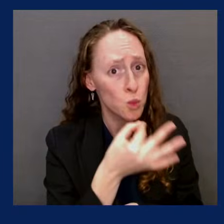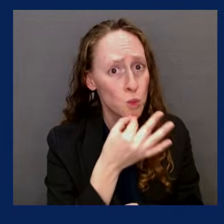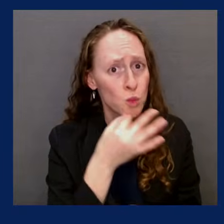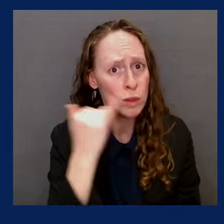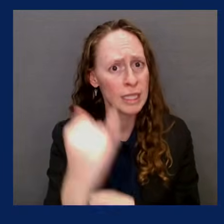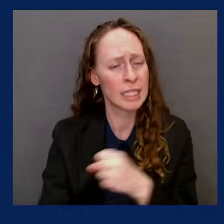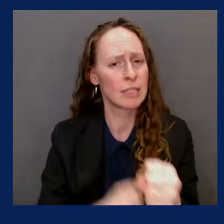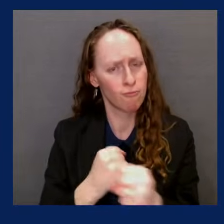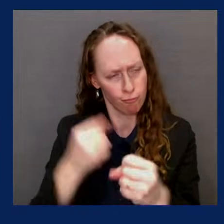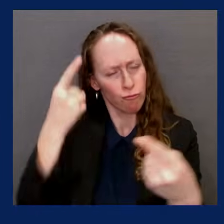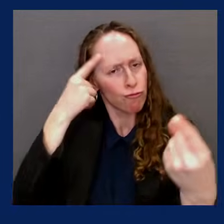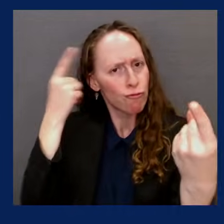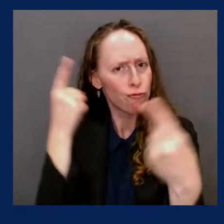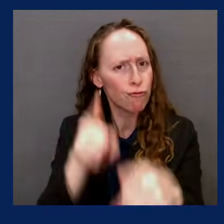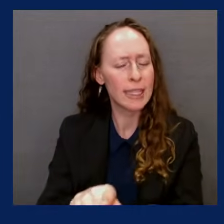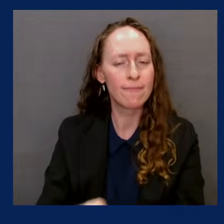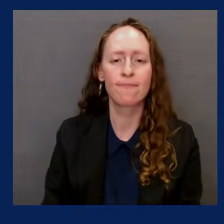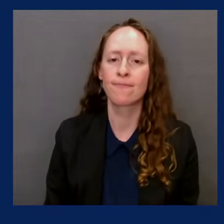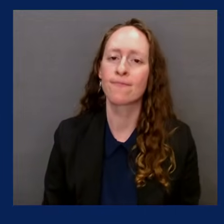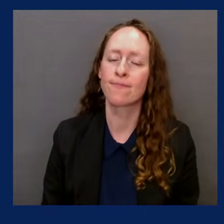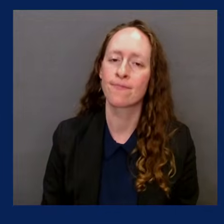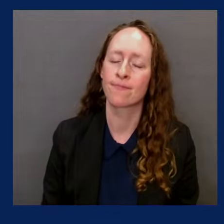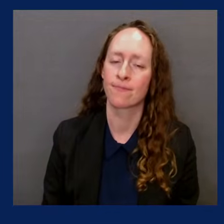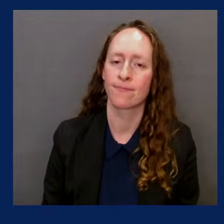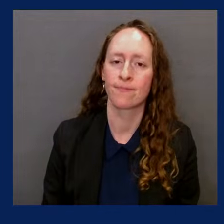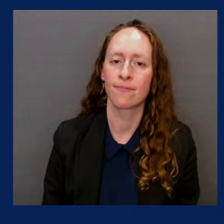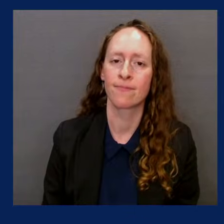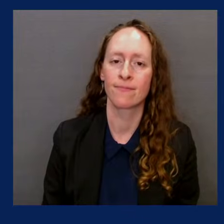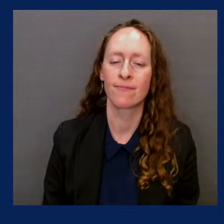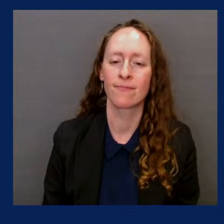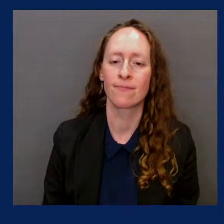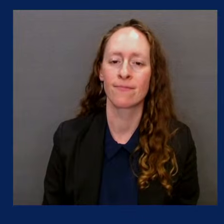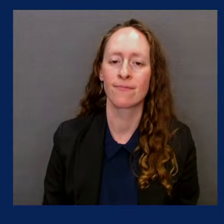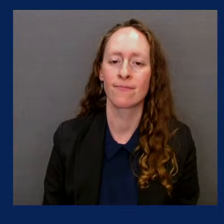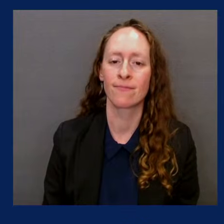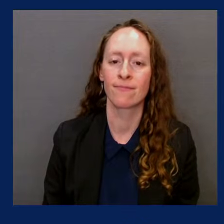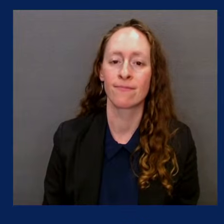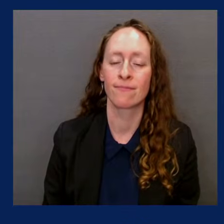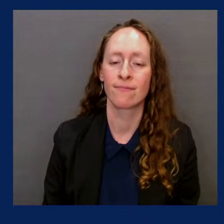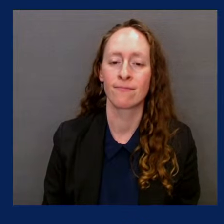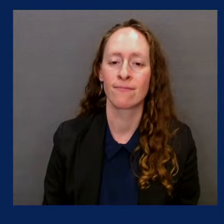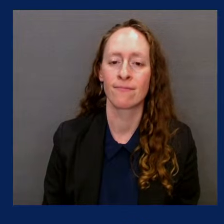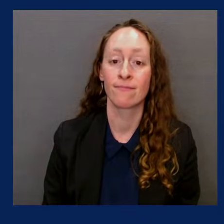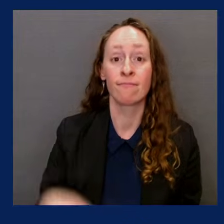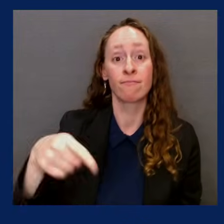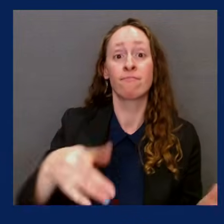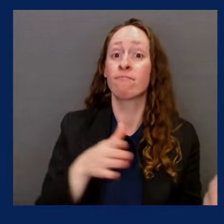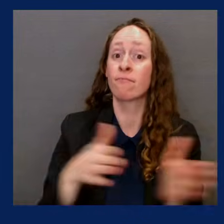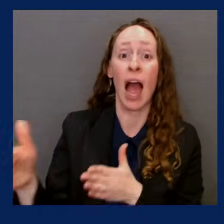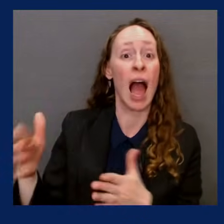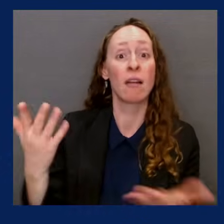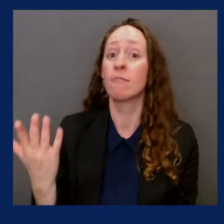and the United Kingdom with improved capability to help secure peace and stability in the Indo-Pacific.